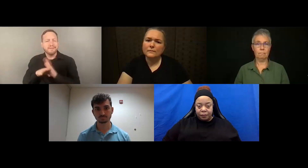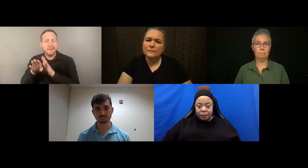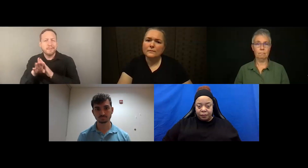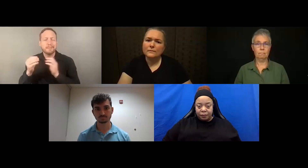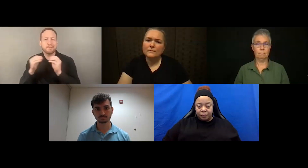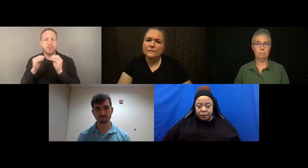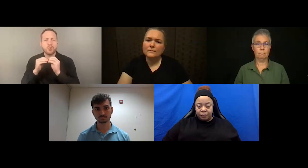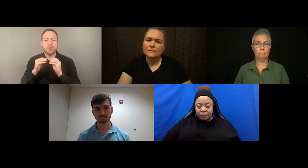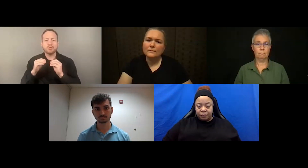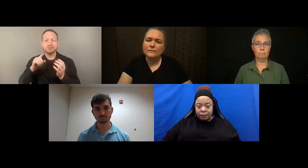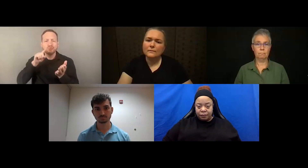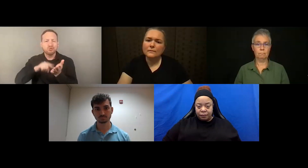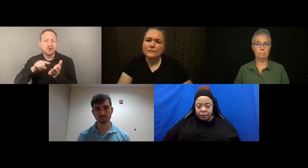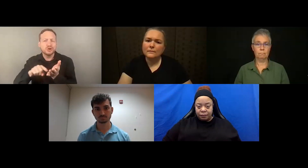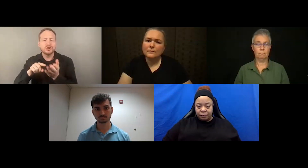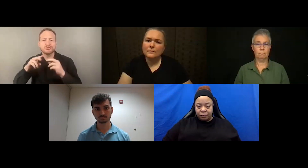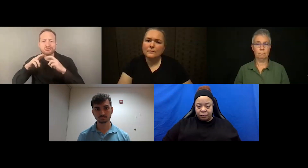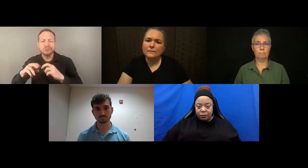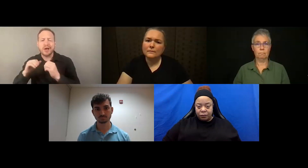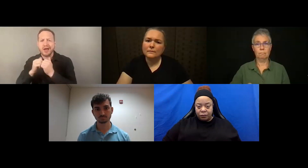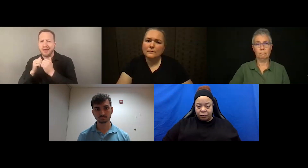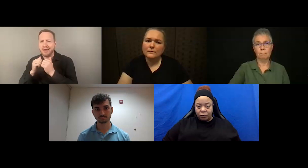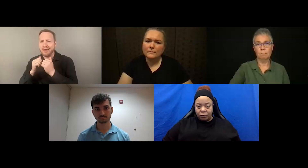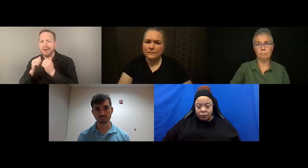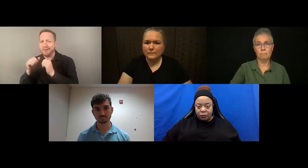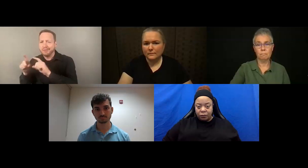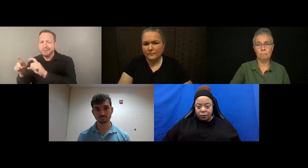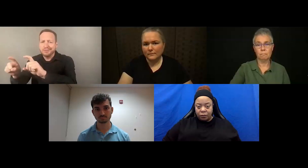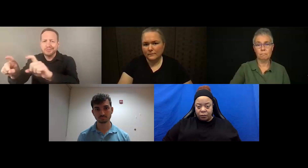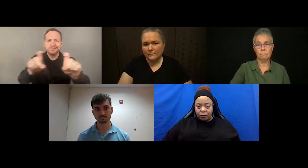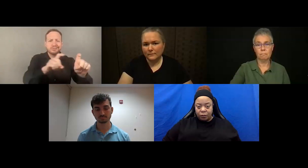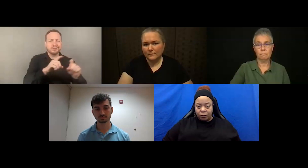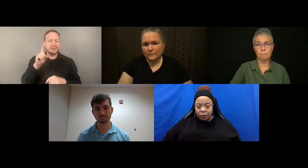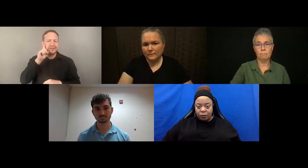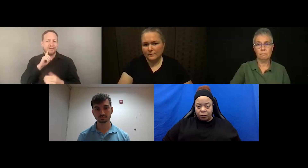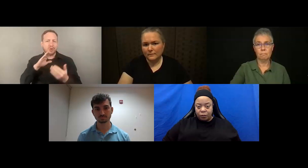In the next couple of weeks, we'll develop some research,